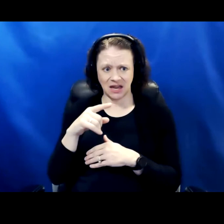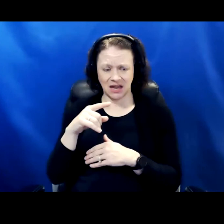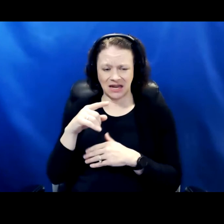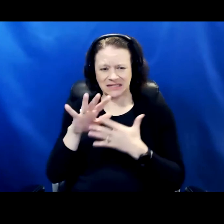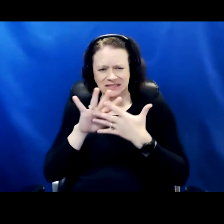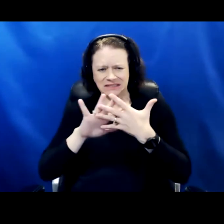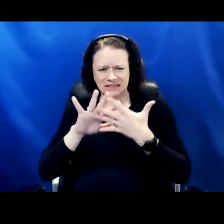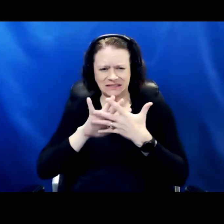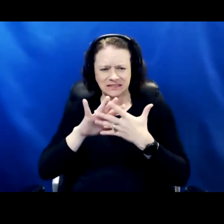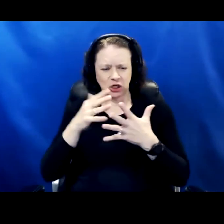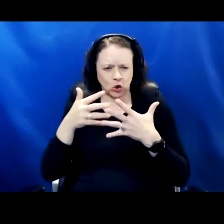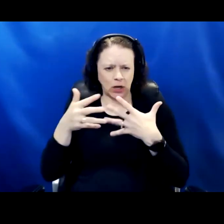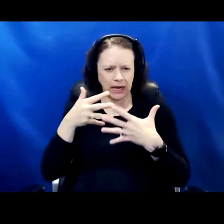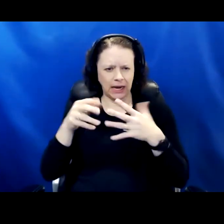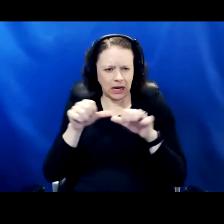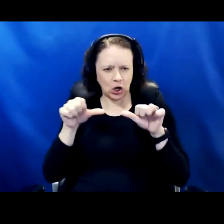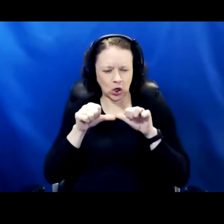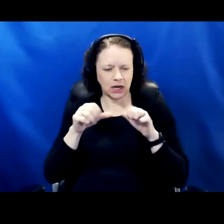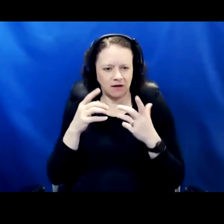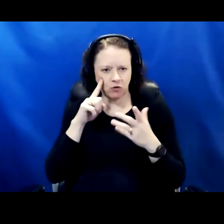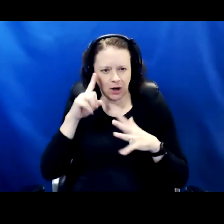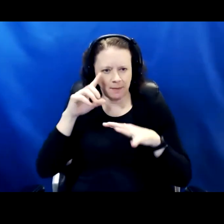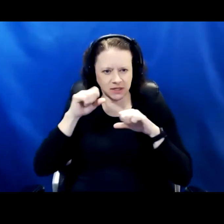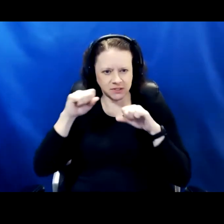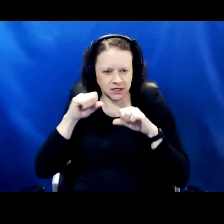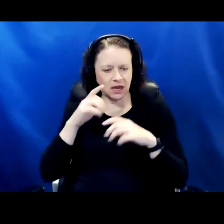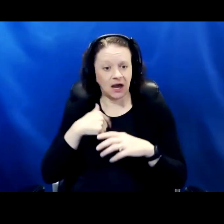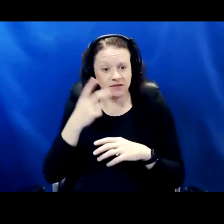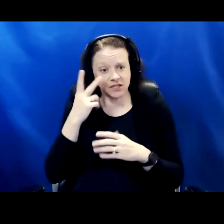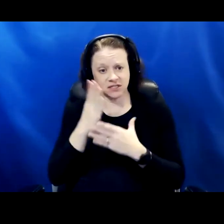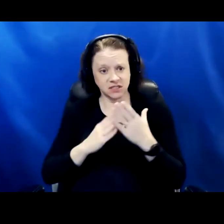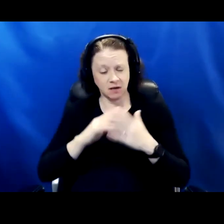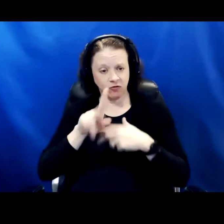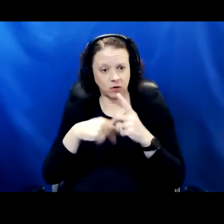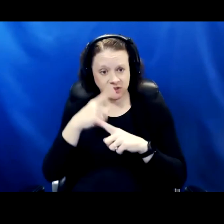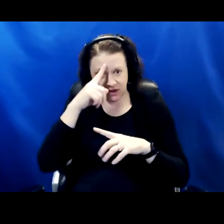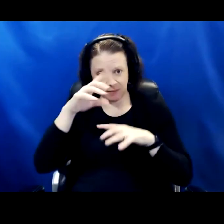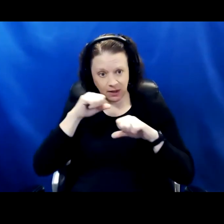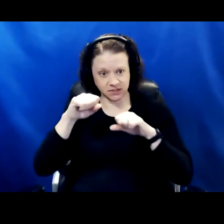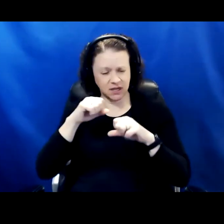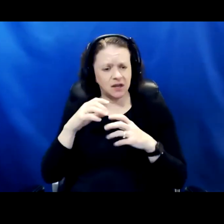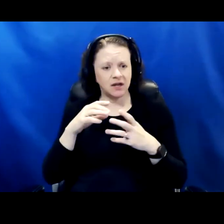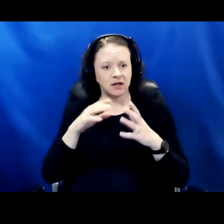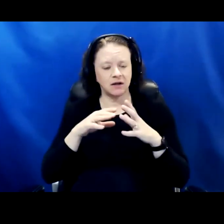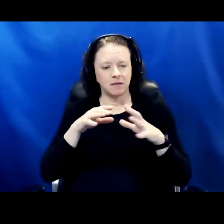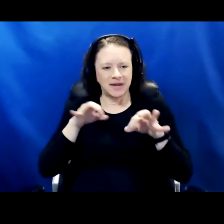I have seen some forms of epilepsy being described as a developmental disability